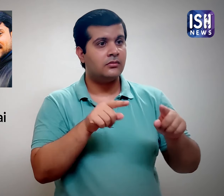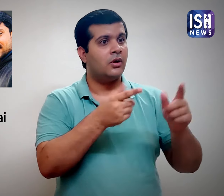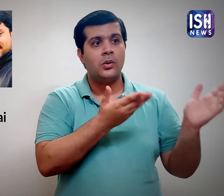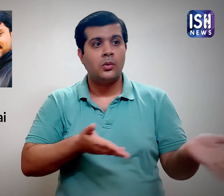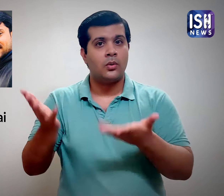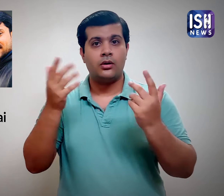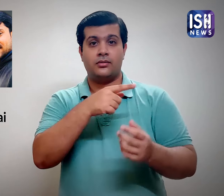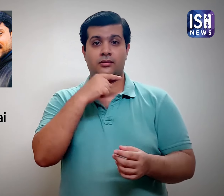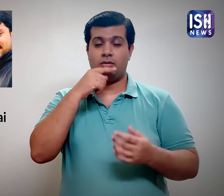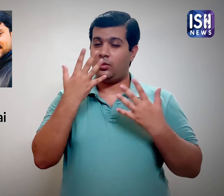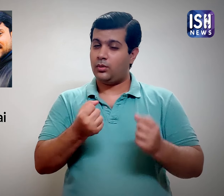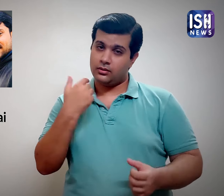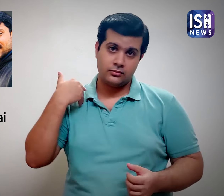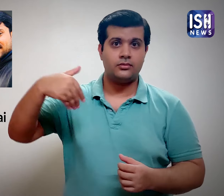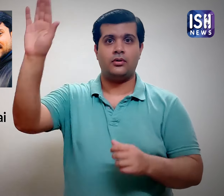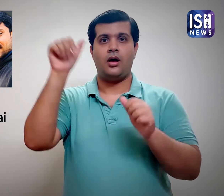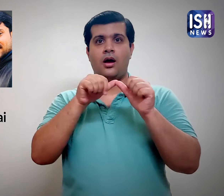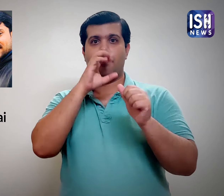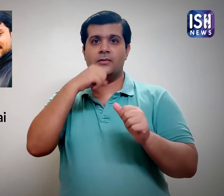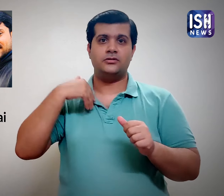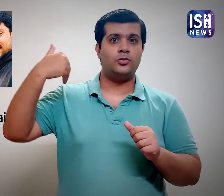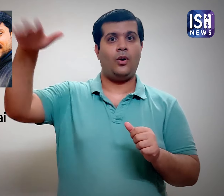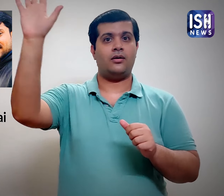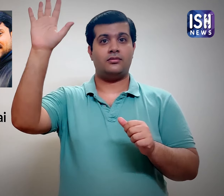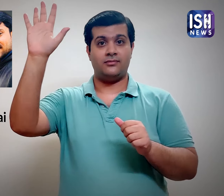When Bablu asked him where he would go now, Sachin said he would walk till Ambajogai.